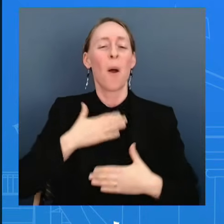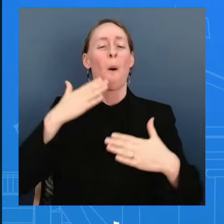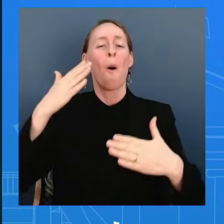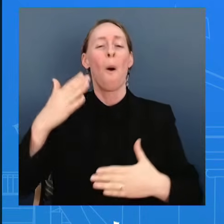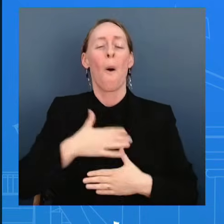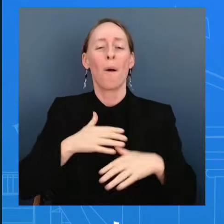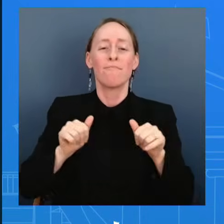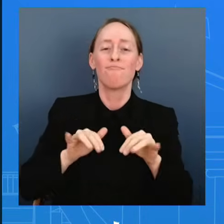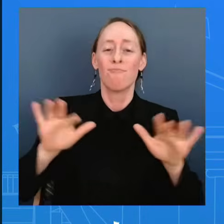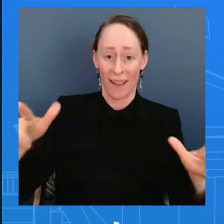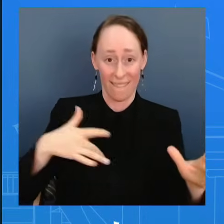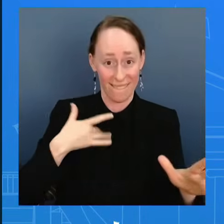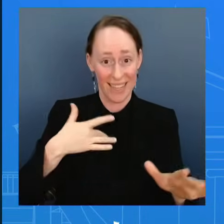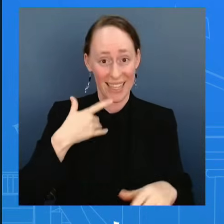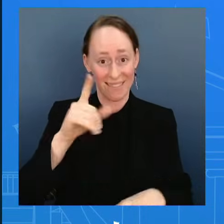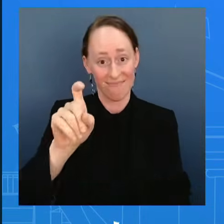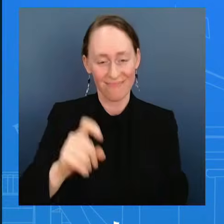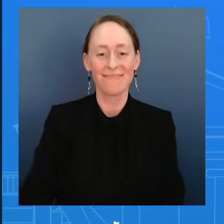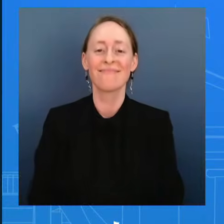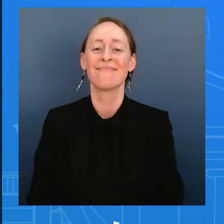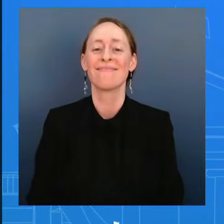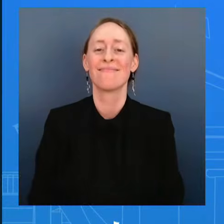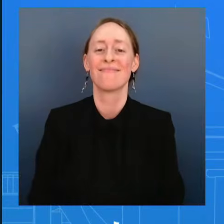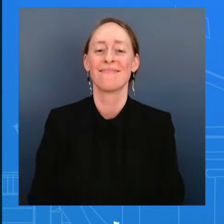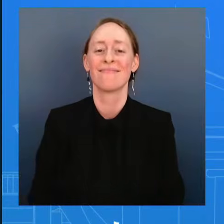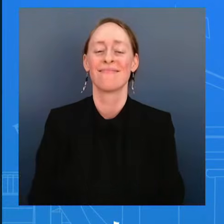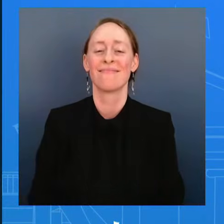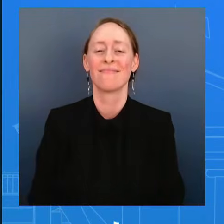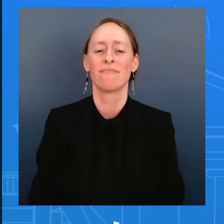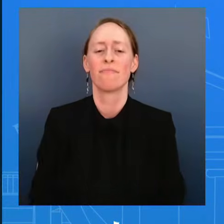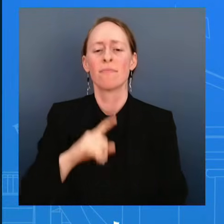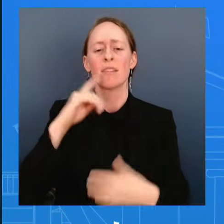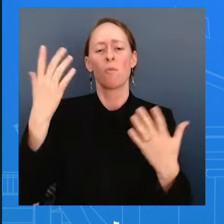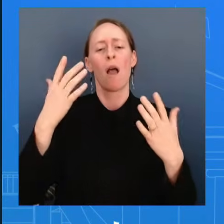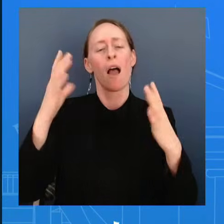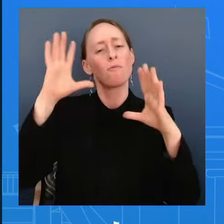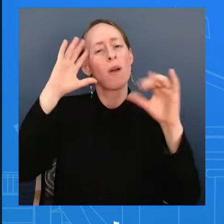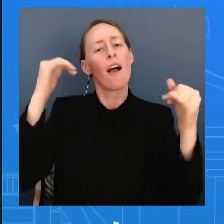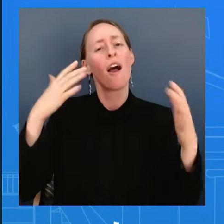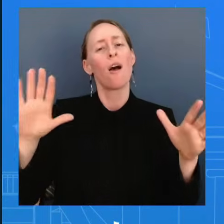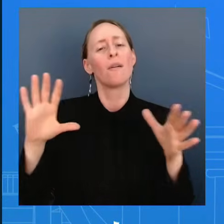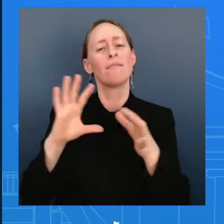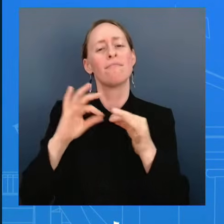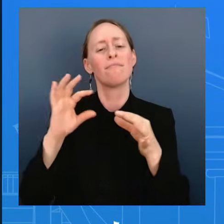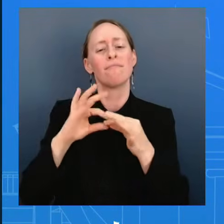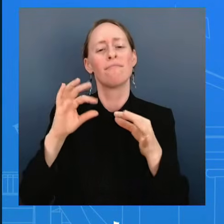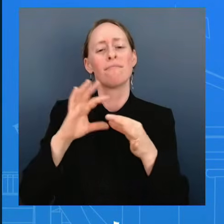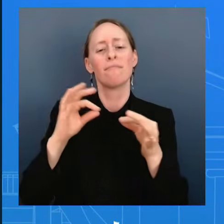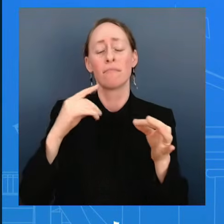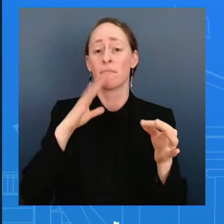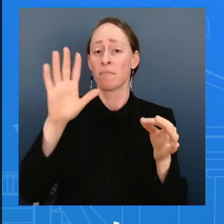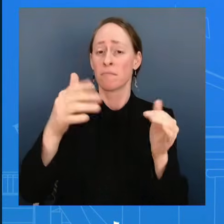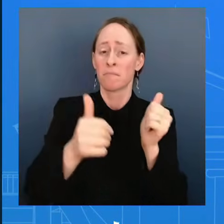The Press: So, I think one of the concerns is not so much about, you know, the stock market reaction specifically